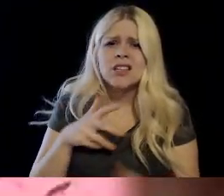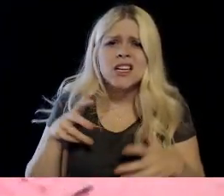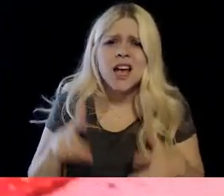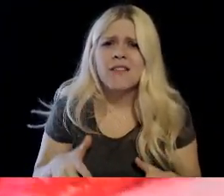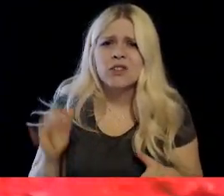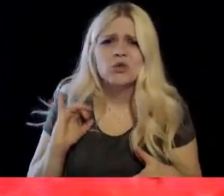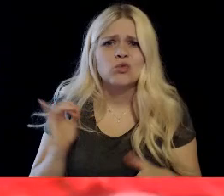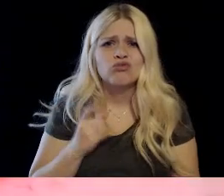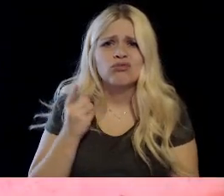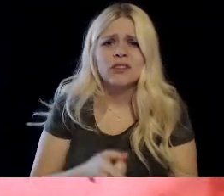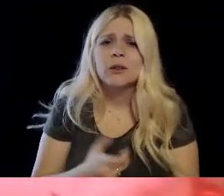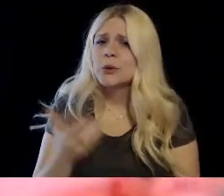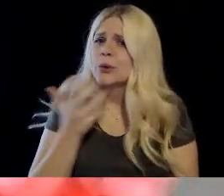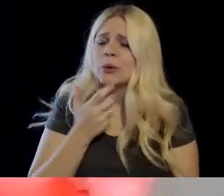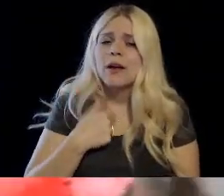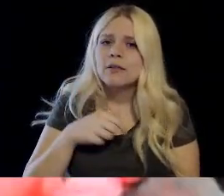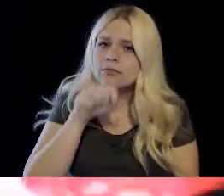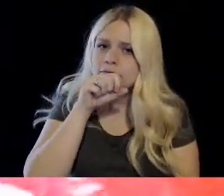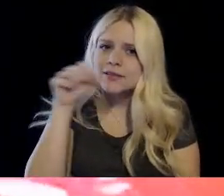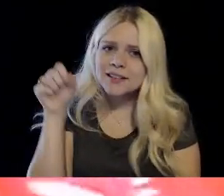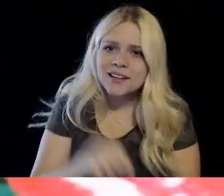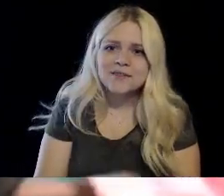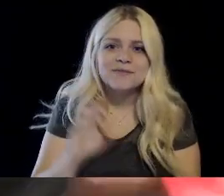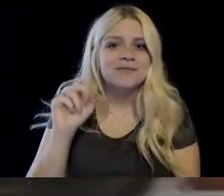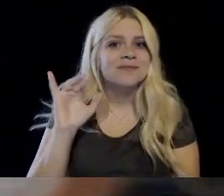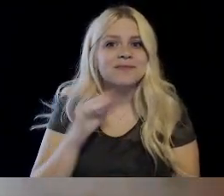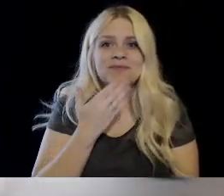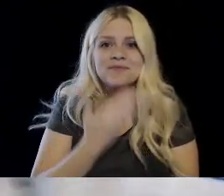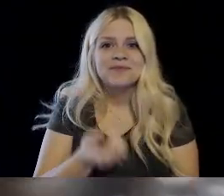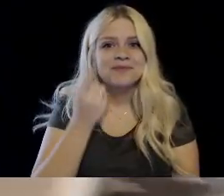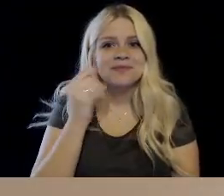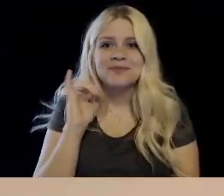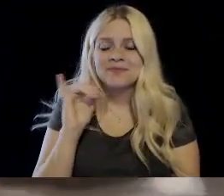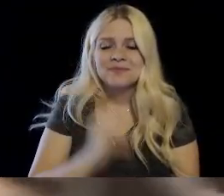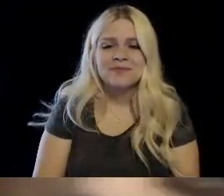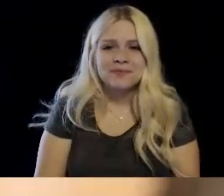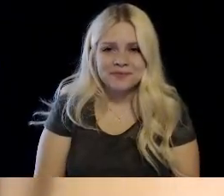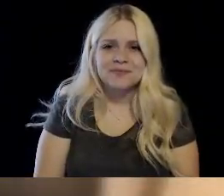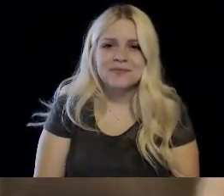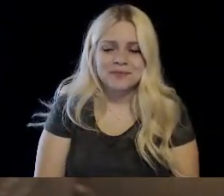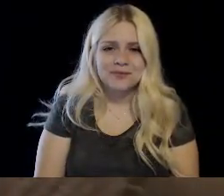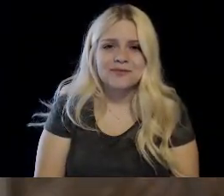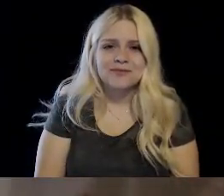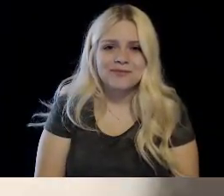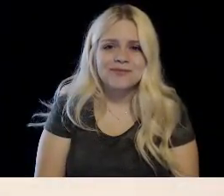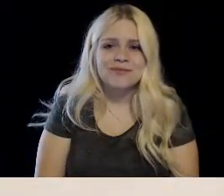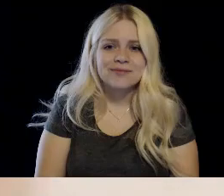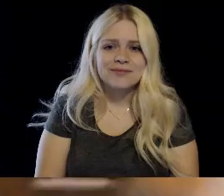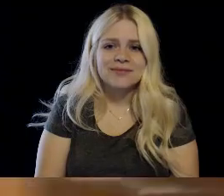I love that. Okay! That's another good one, you guys. Um, Sebastian, different bear species.